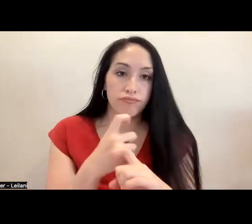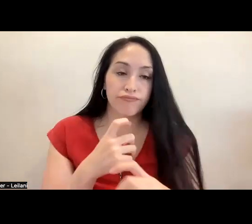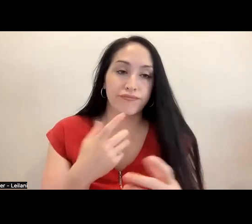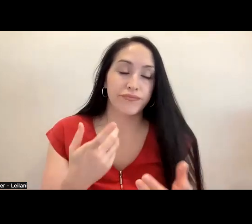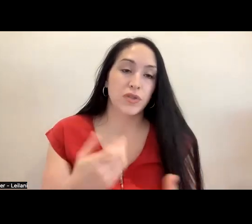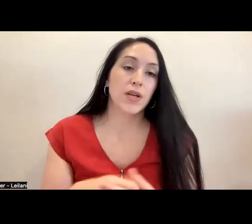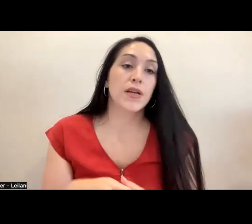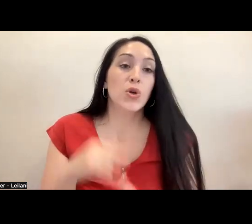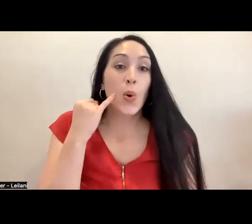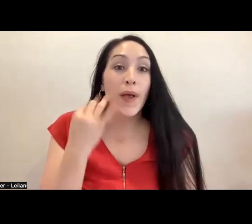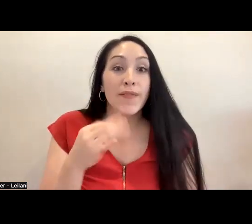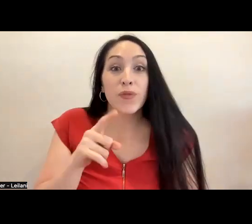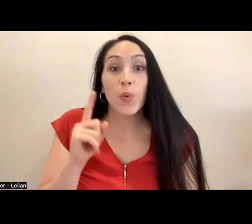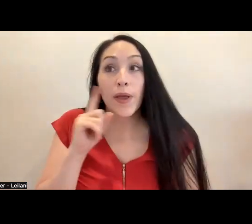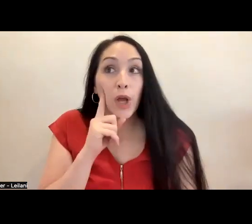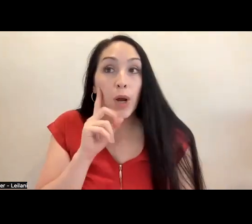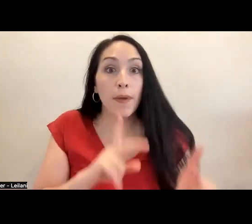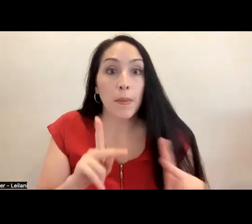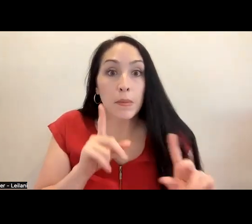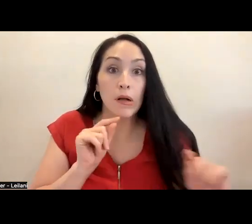fans are meeting, or they're talking about raising the weight.